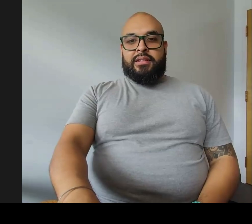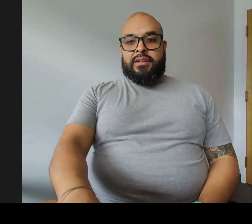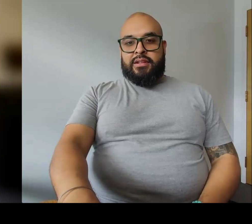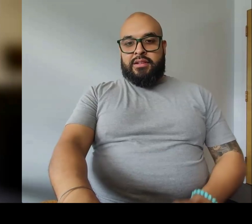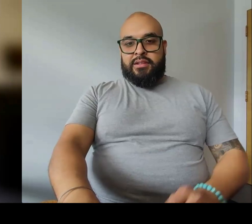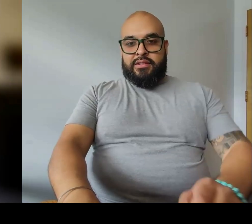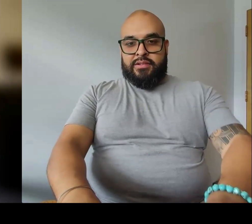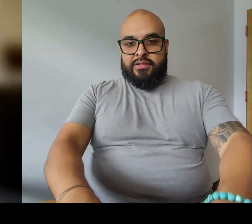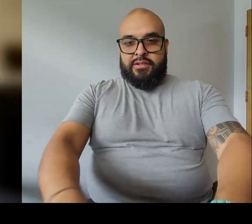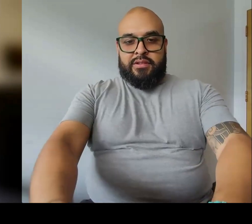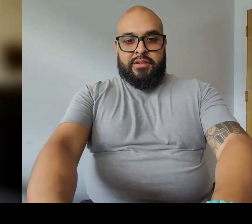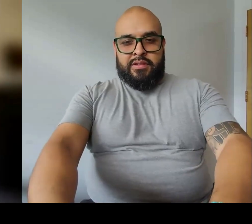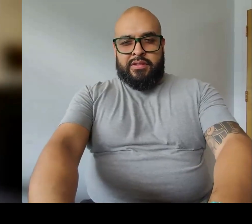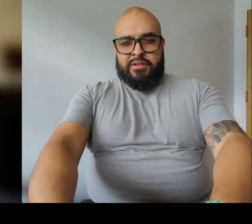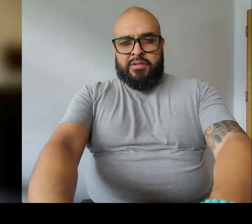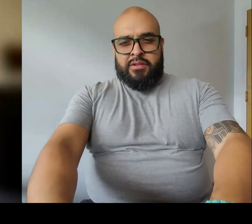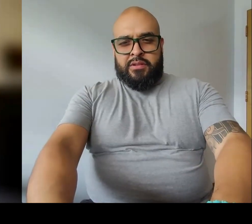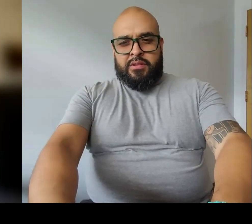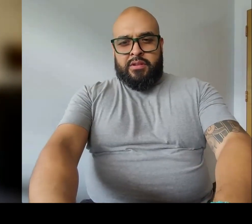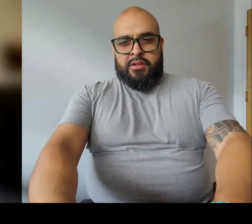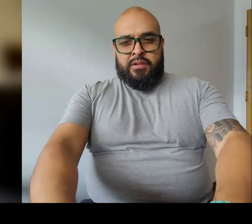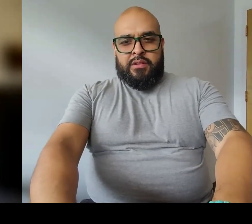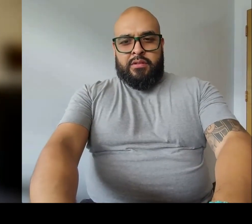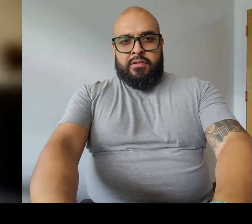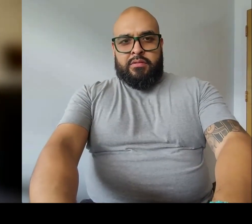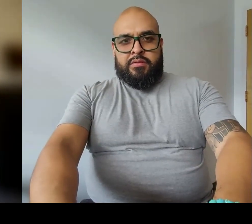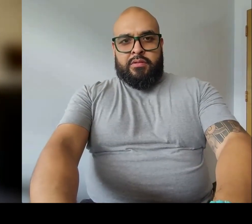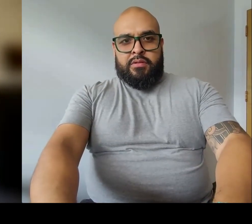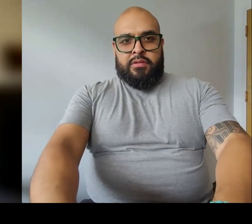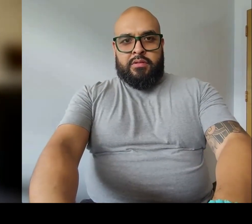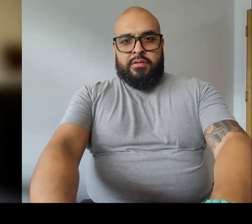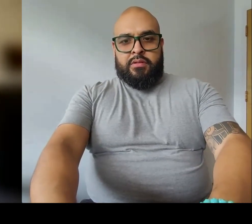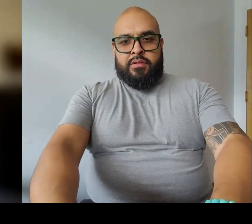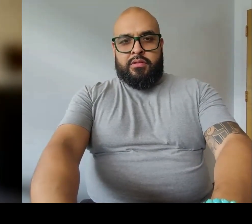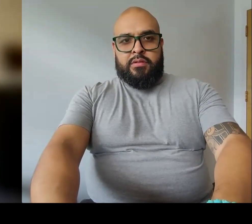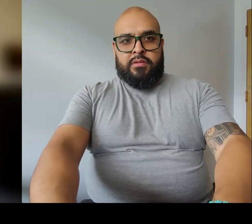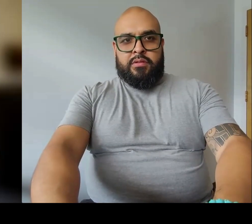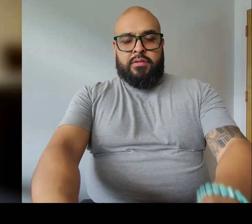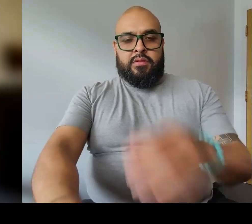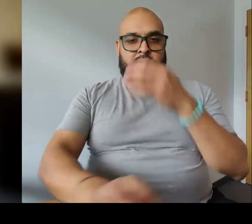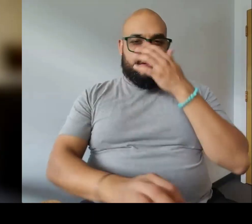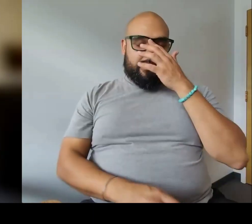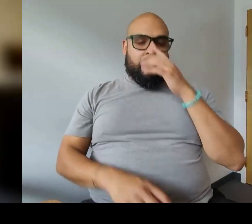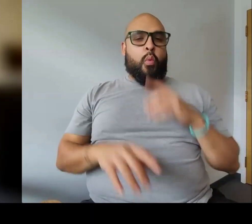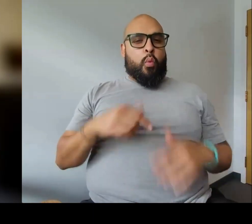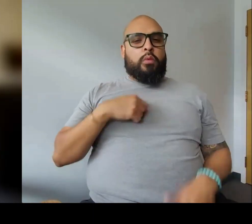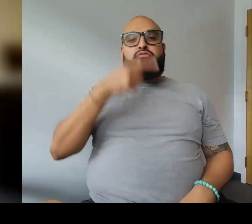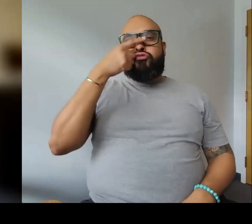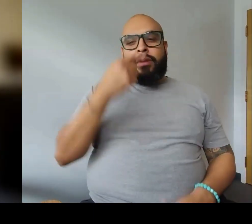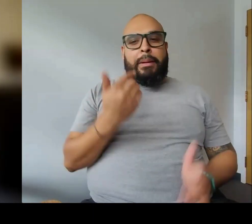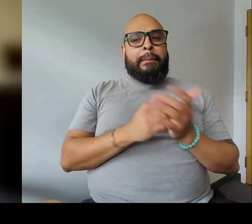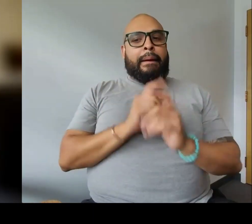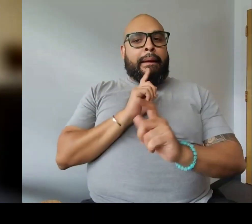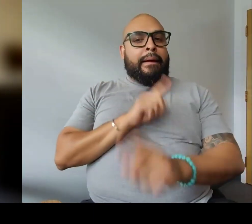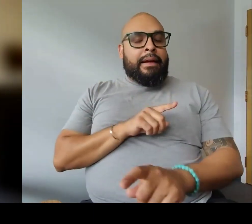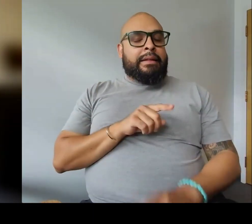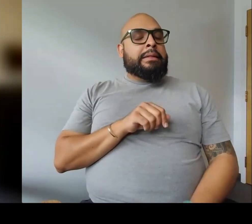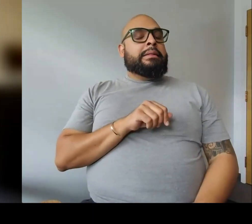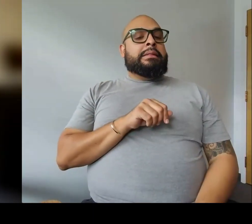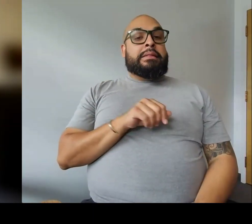So I can jump in here again. I think this question kind of plays off the first question. So Carol Anne, if you want to jump in.